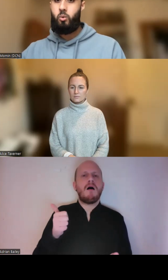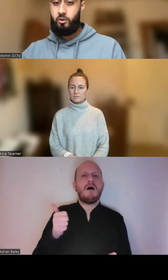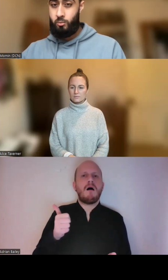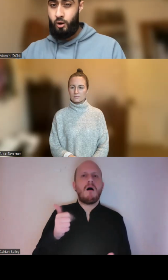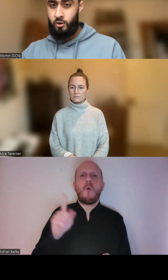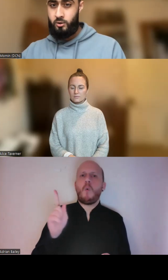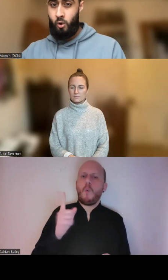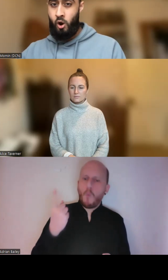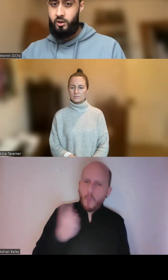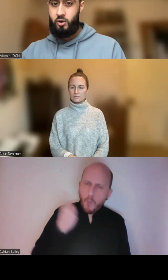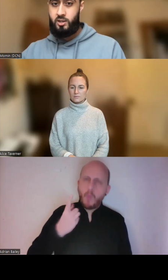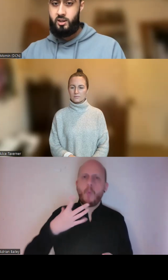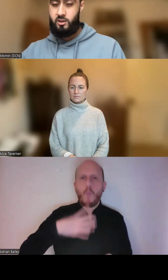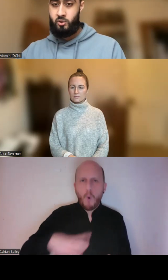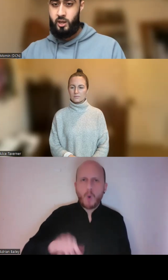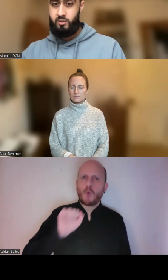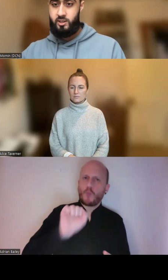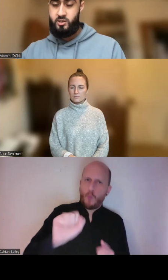want your product or are interested in your services.